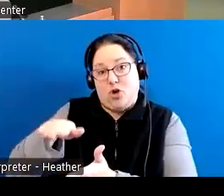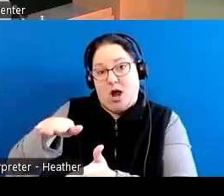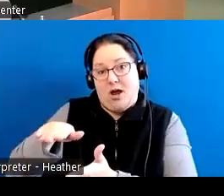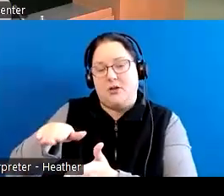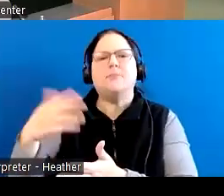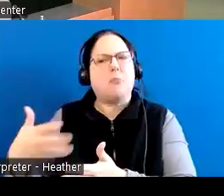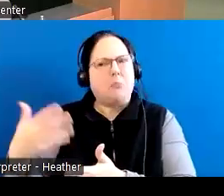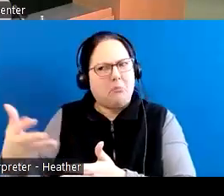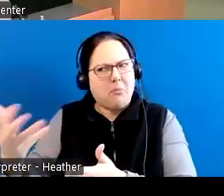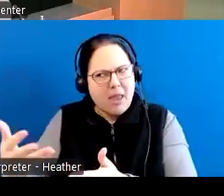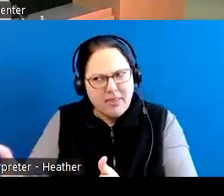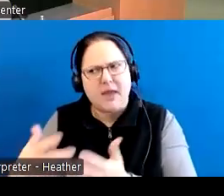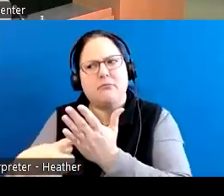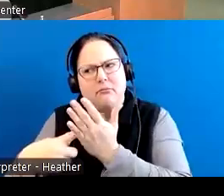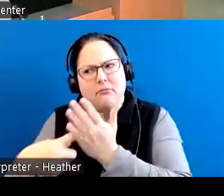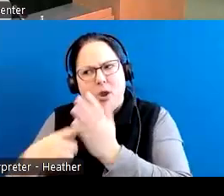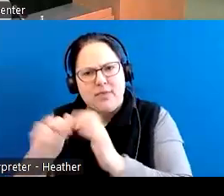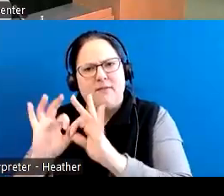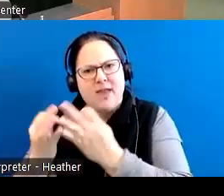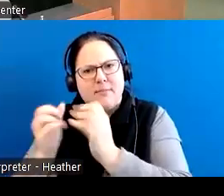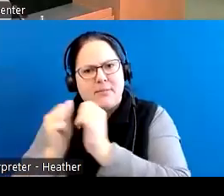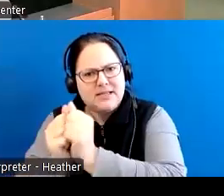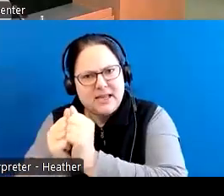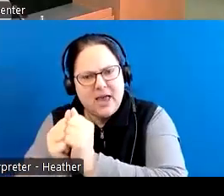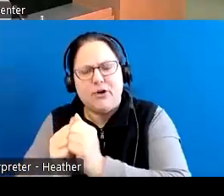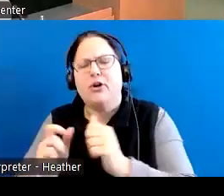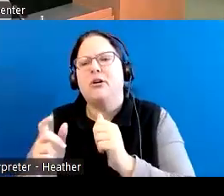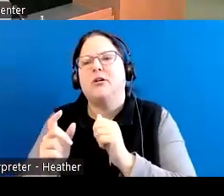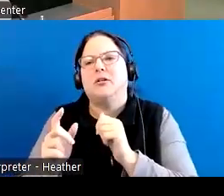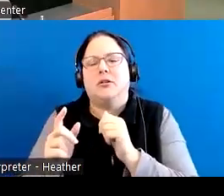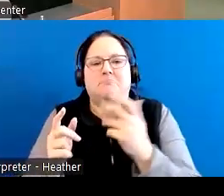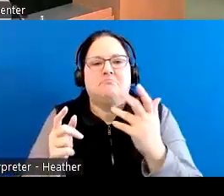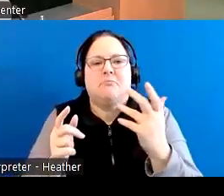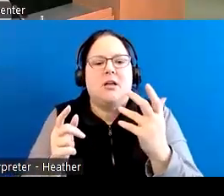bit with their family in a family session. Um, and you I don't know how much you can see the detail,